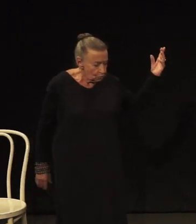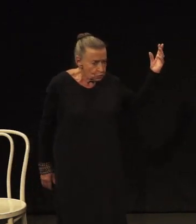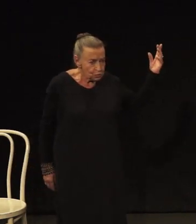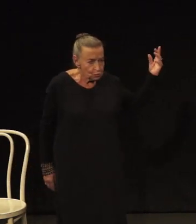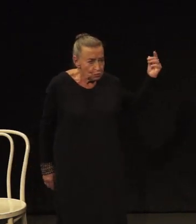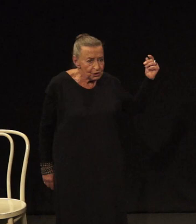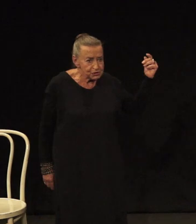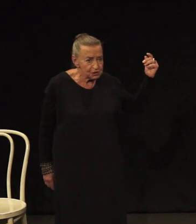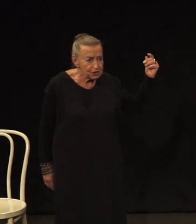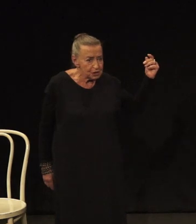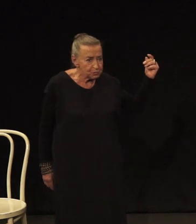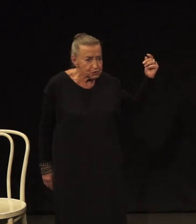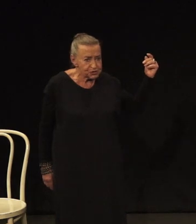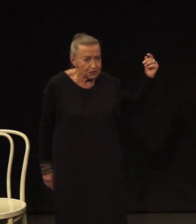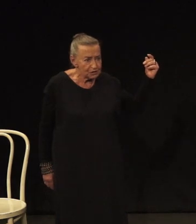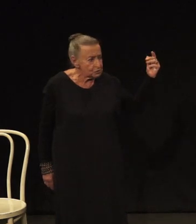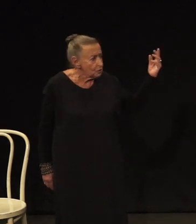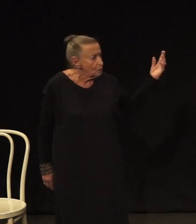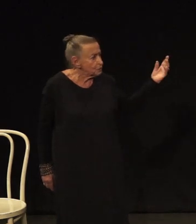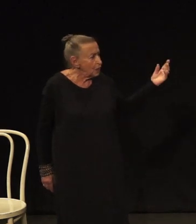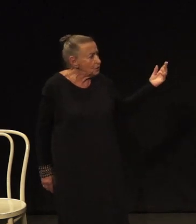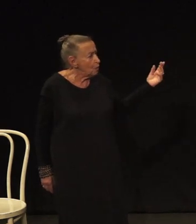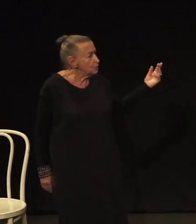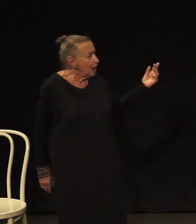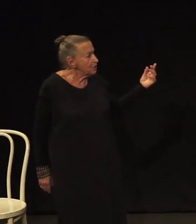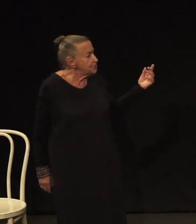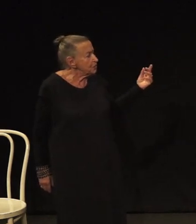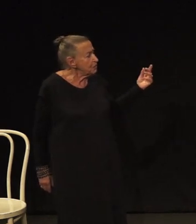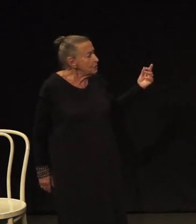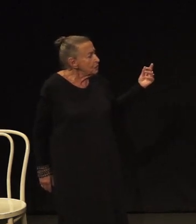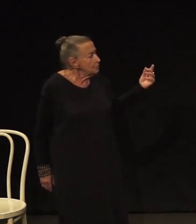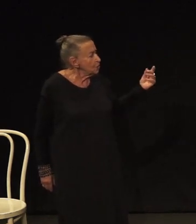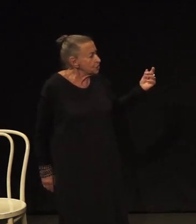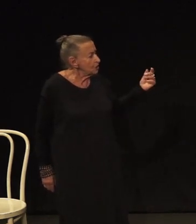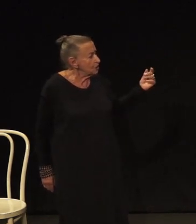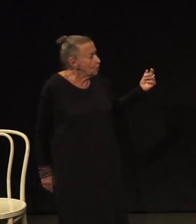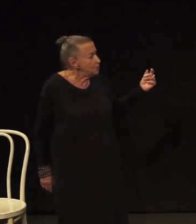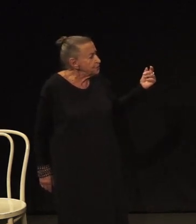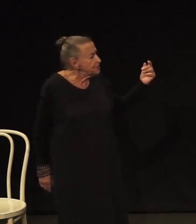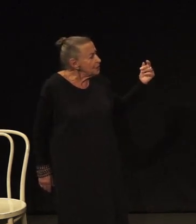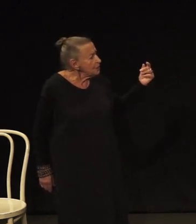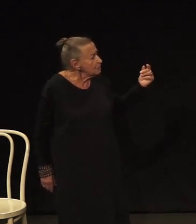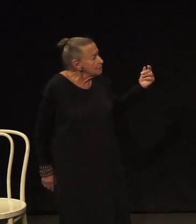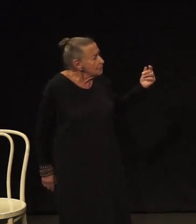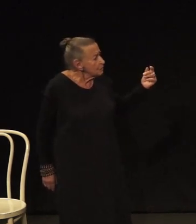looks round confusedly: Is it a woman's room?